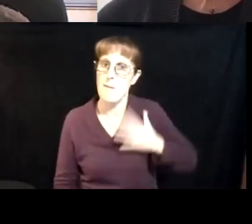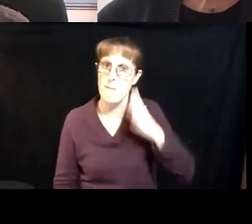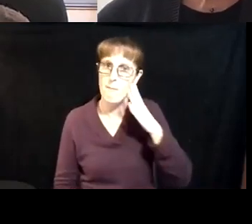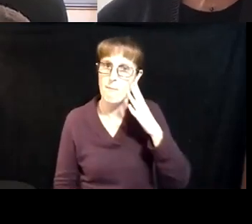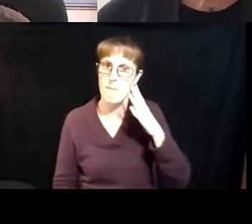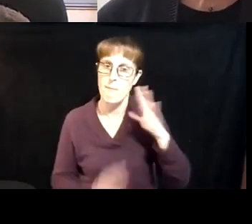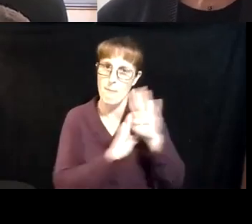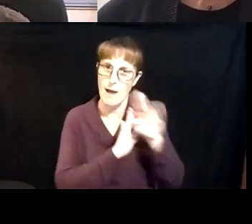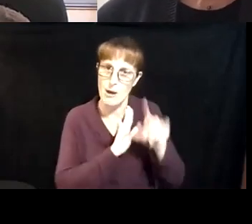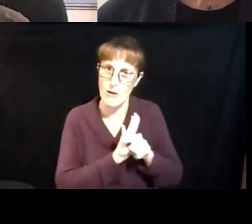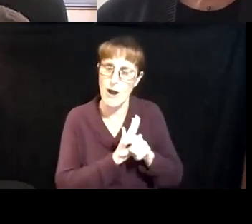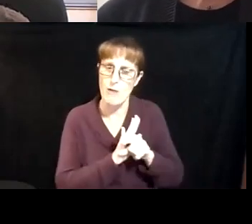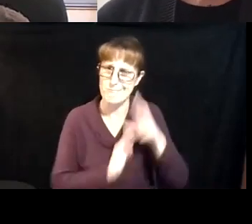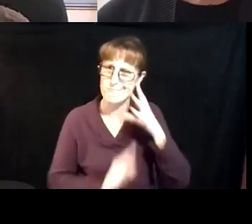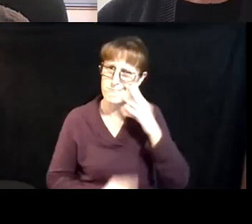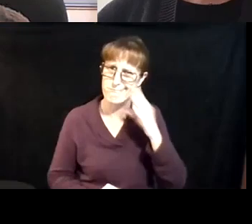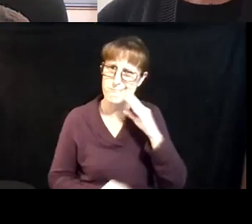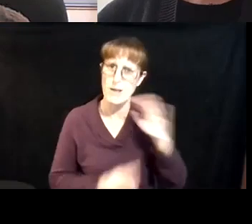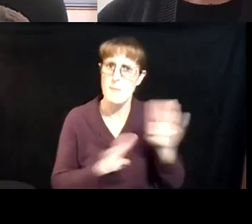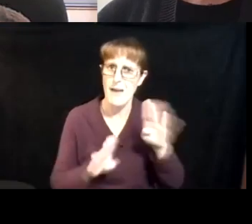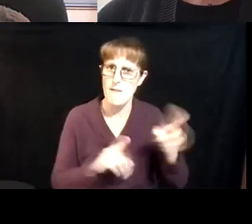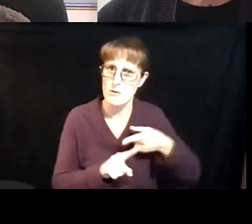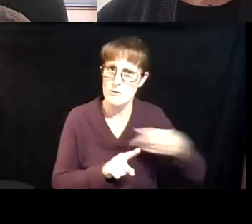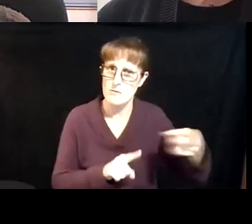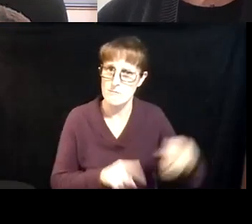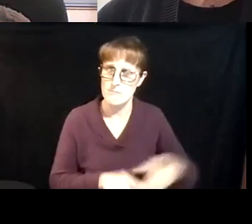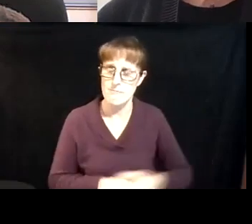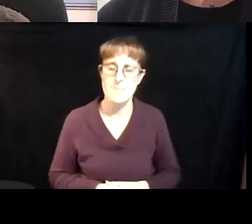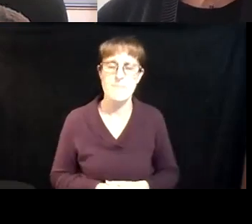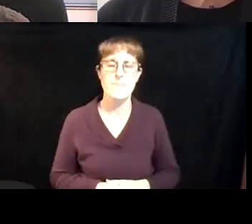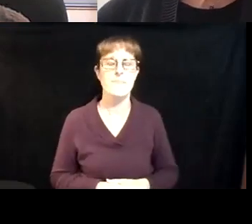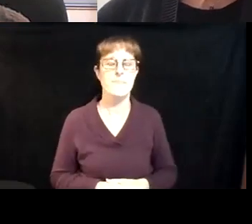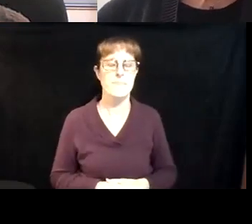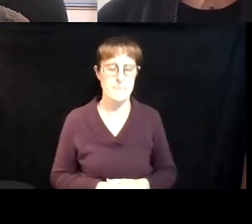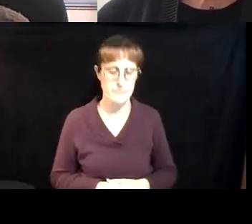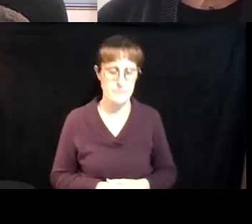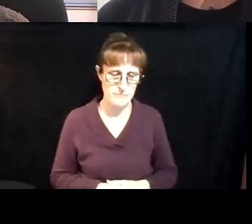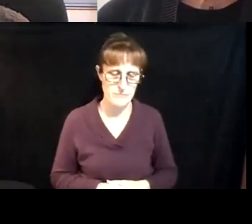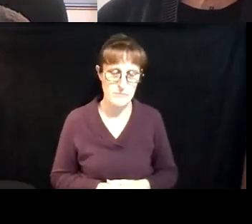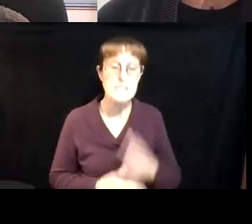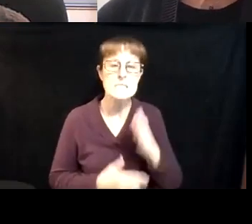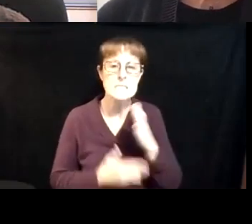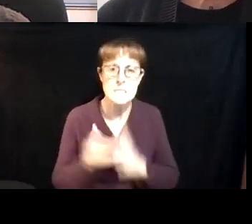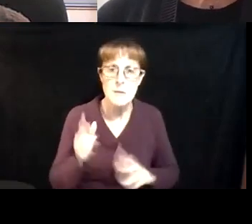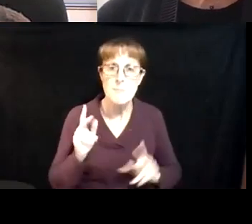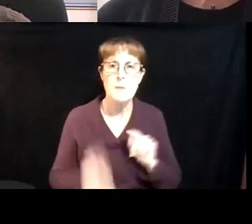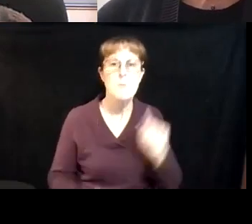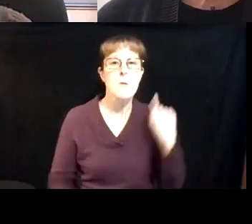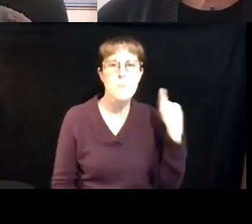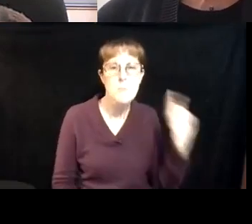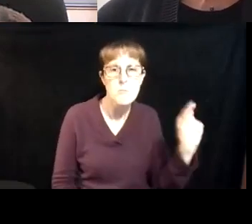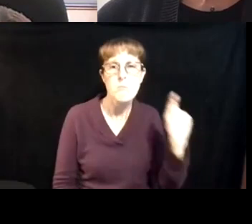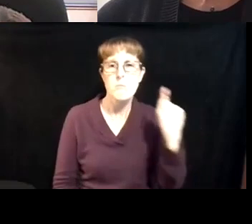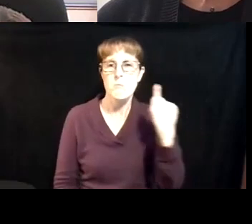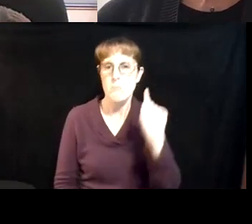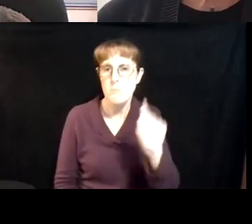the behavioral area knows that there are people who, without some kind of support,